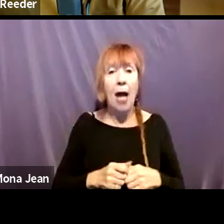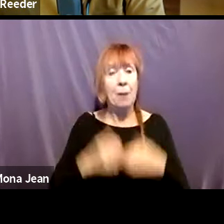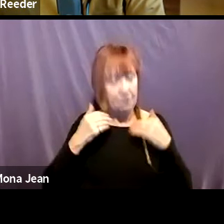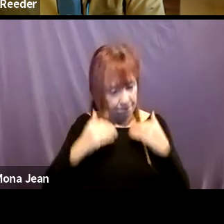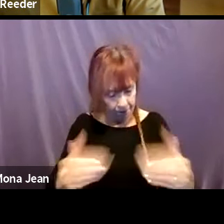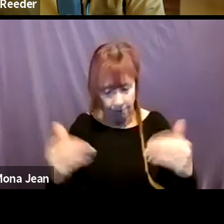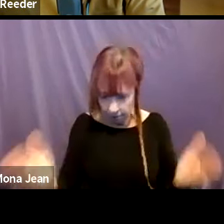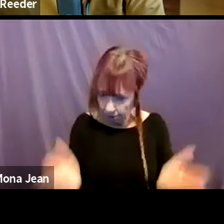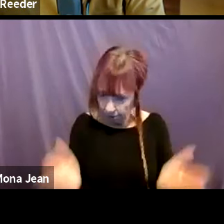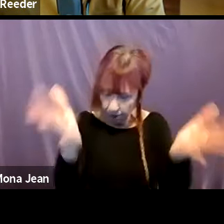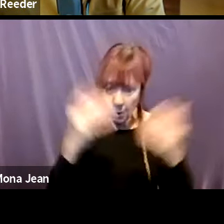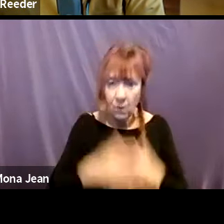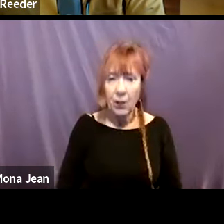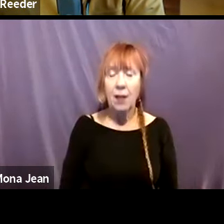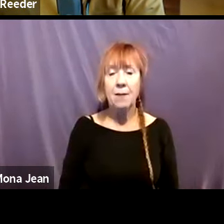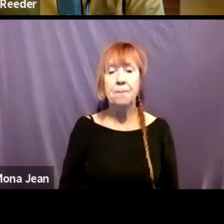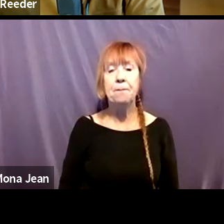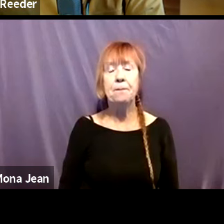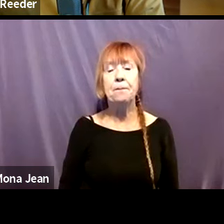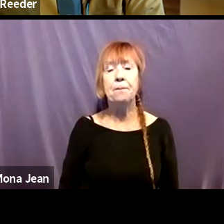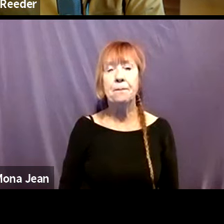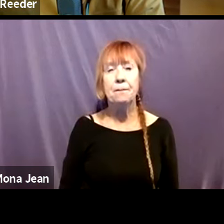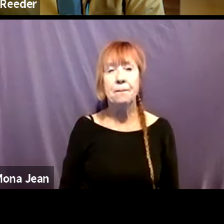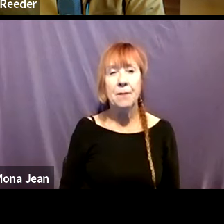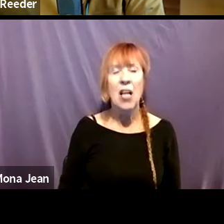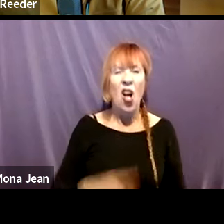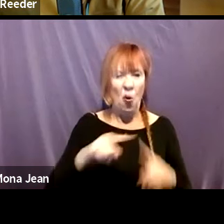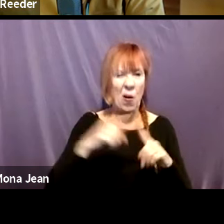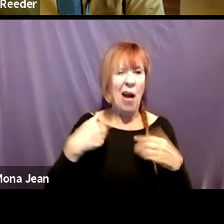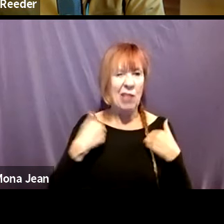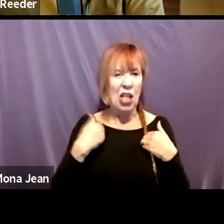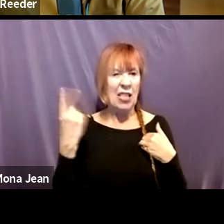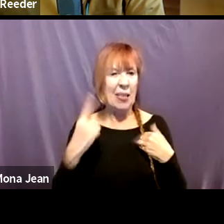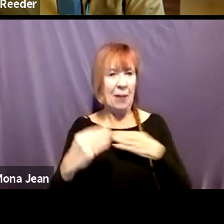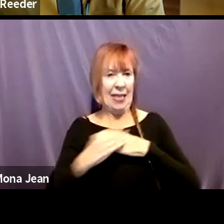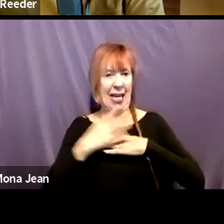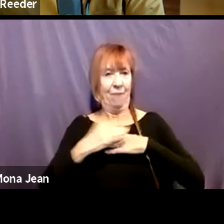Because the thing is, I heard this advice when I was younger, you have to be willing to dedicate